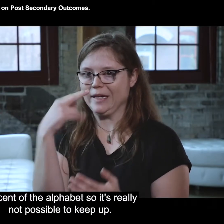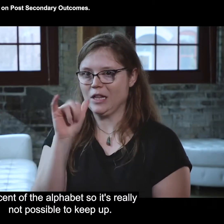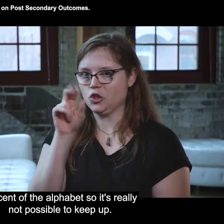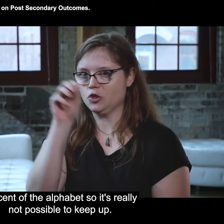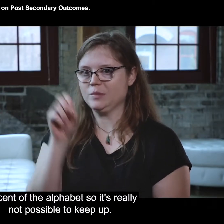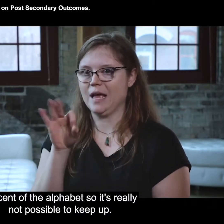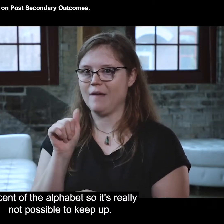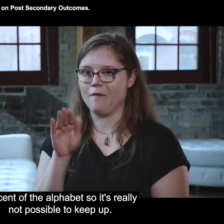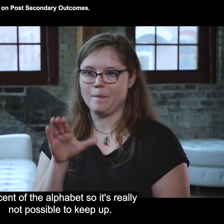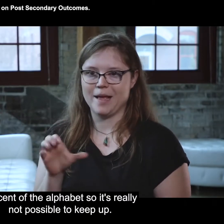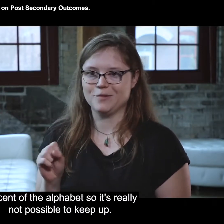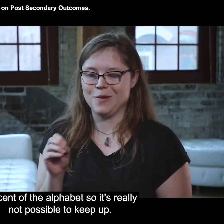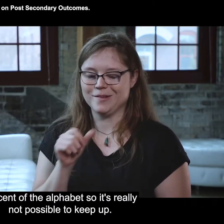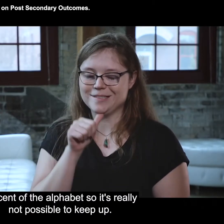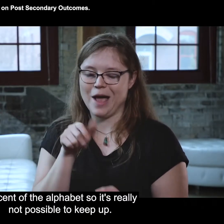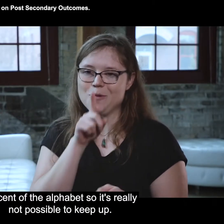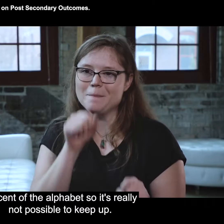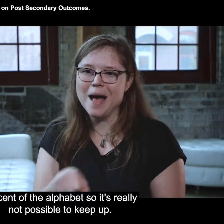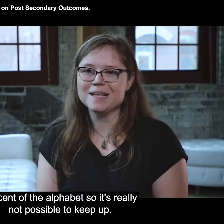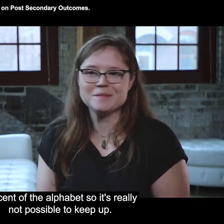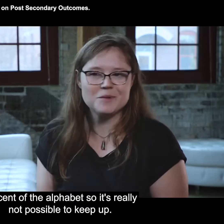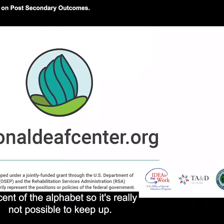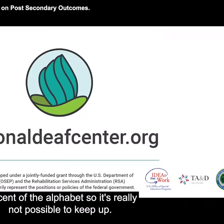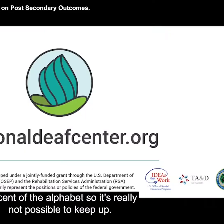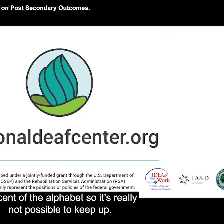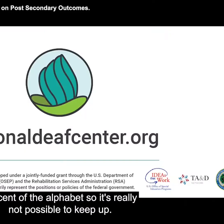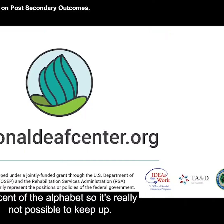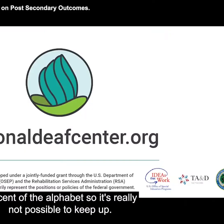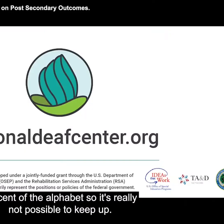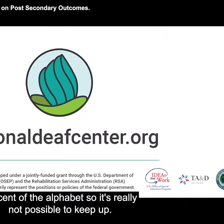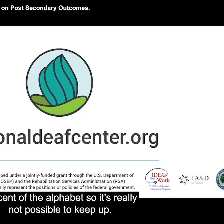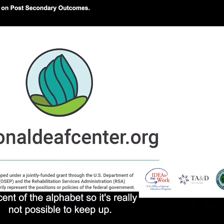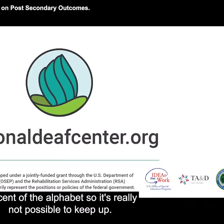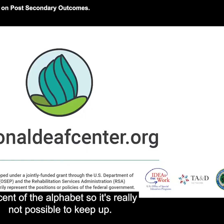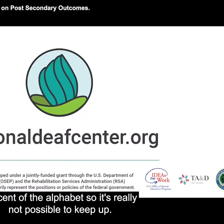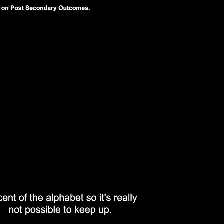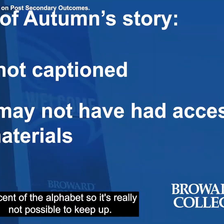percent of the alphabet so it's really not possible to keep up.